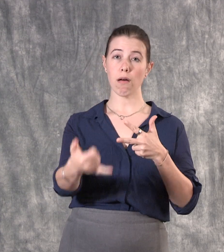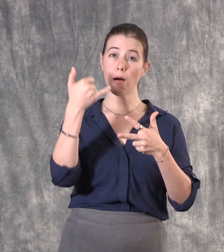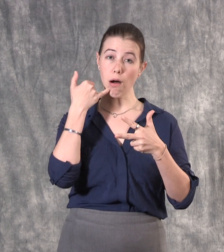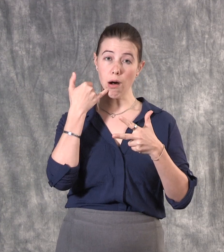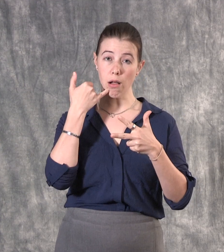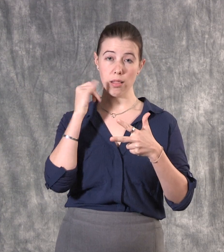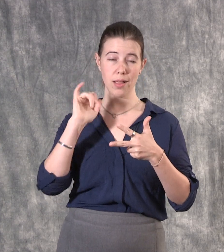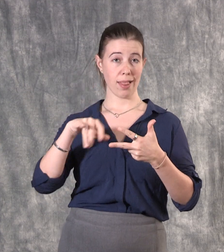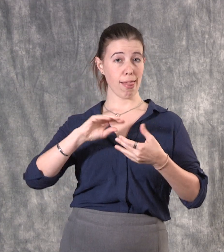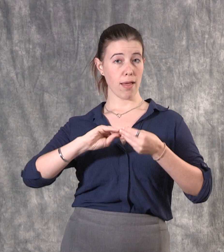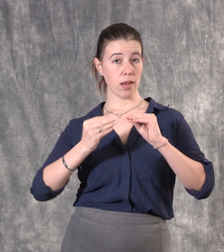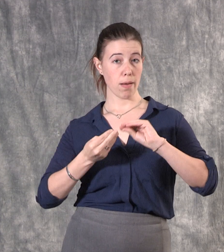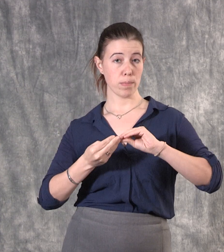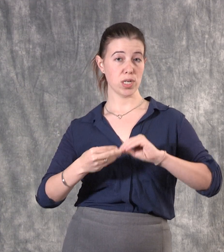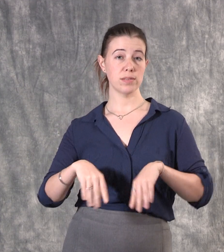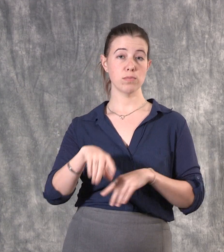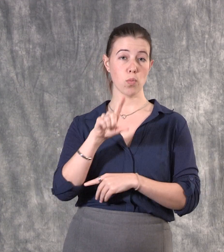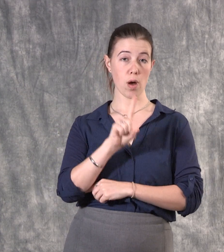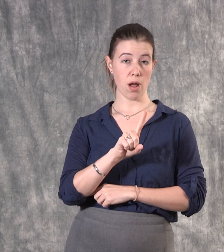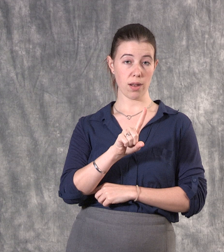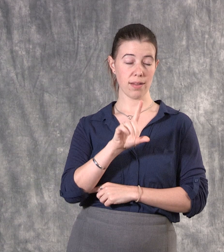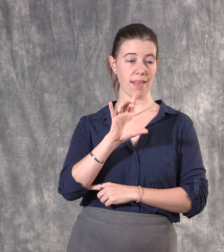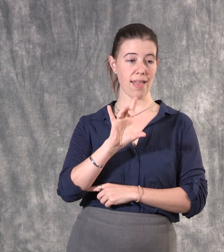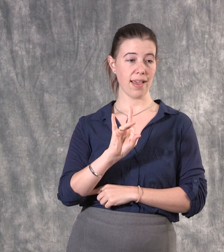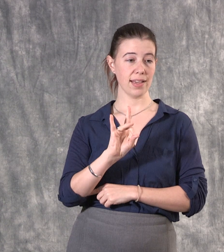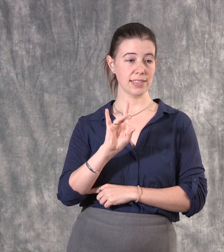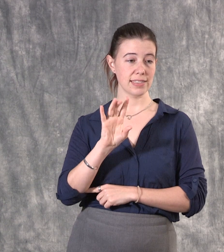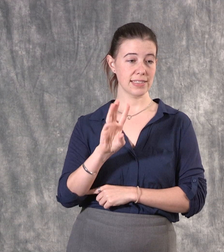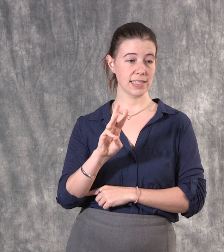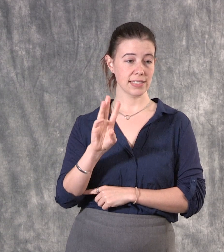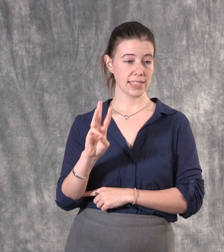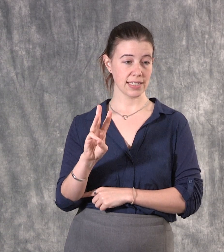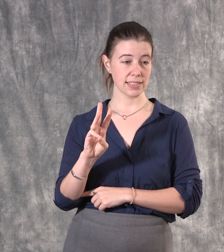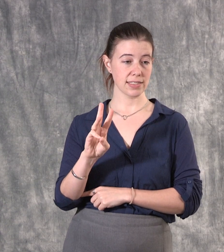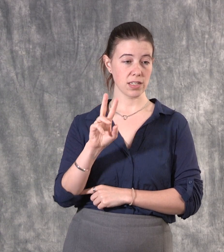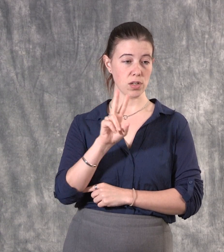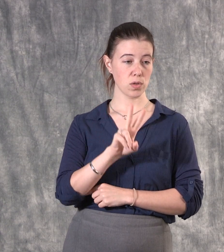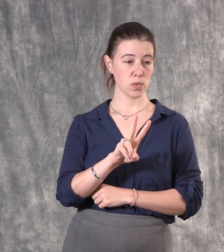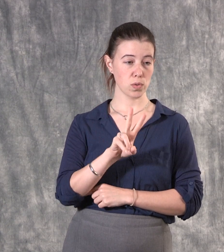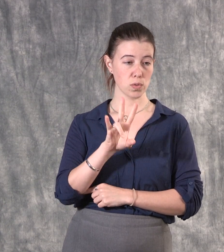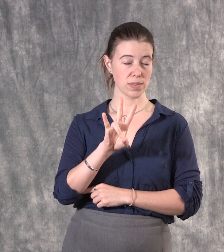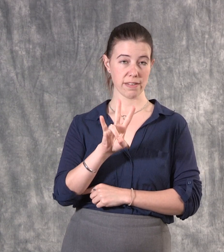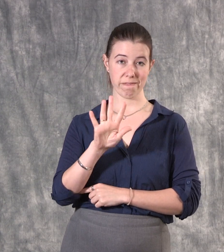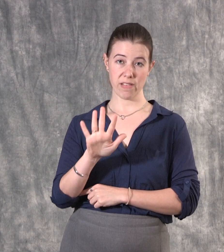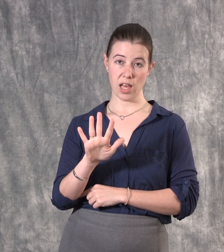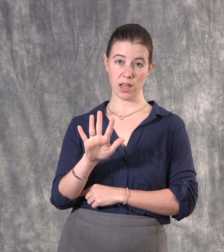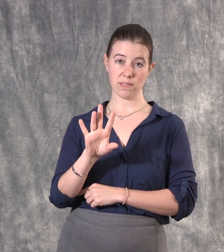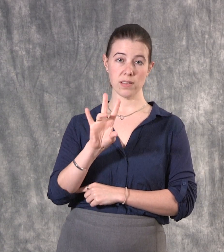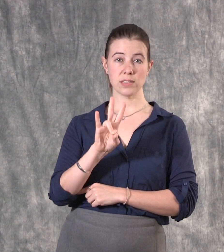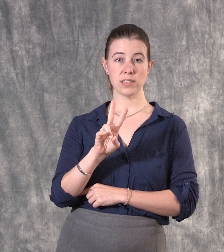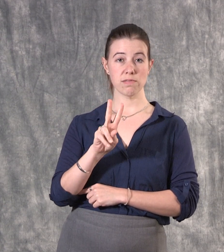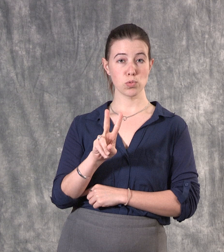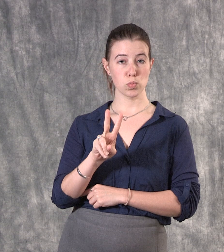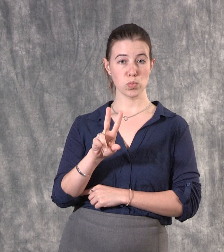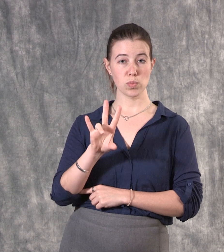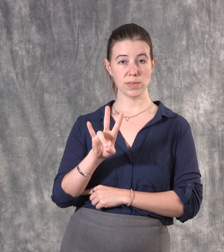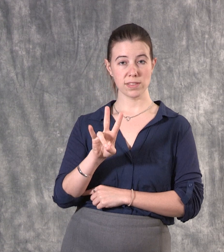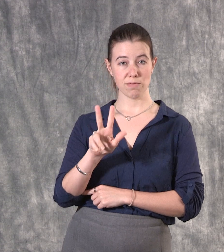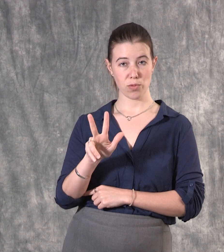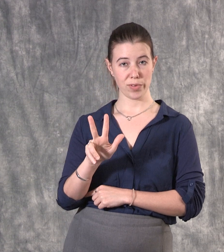can contact us. You can call 1-866-275-7273